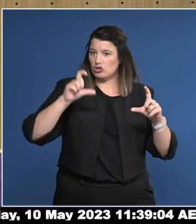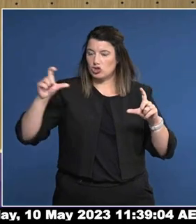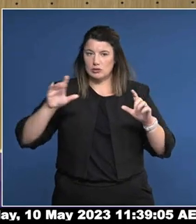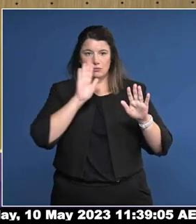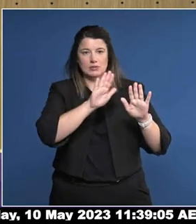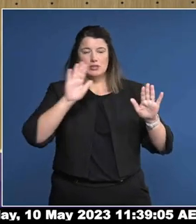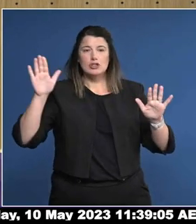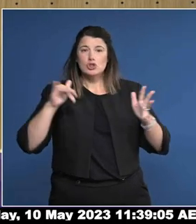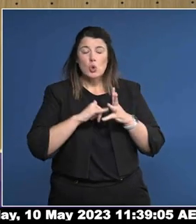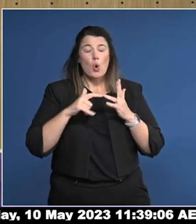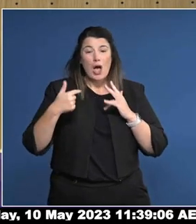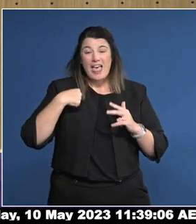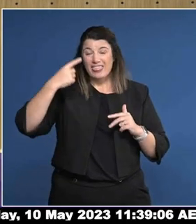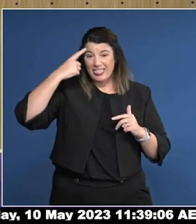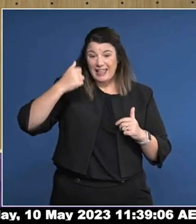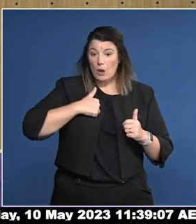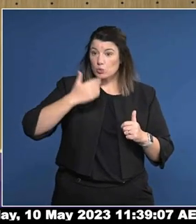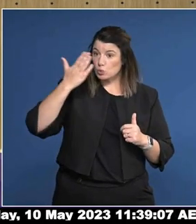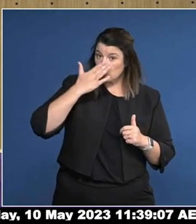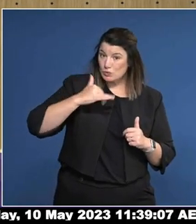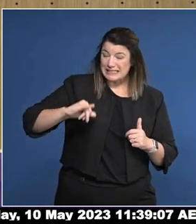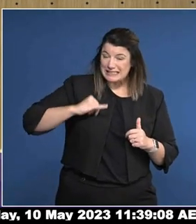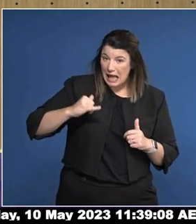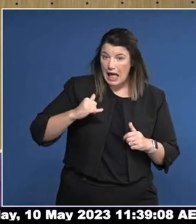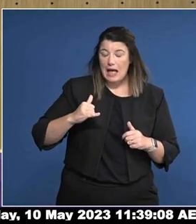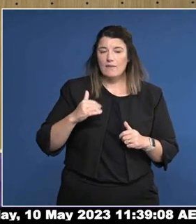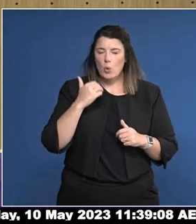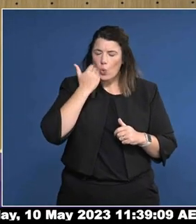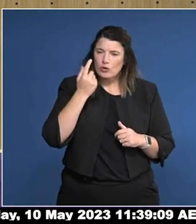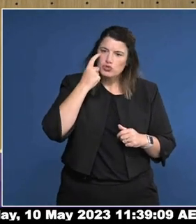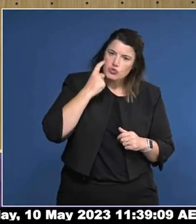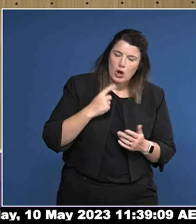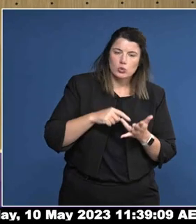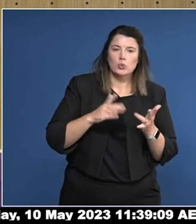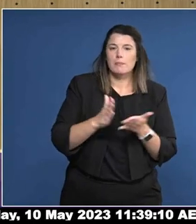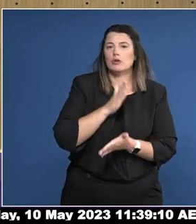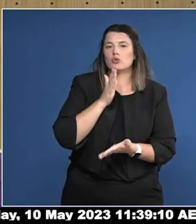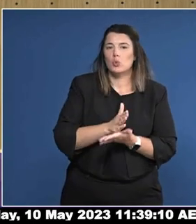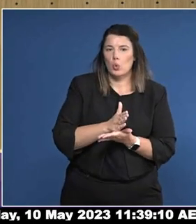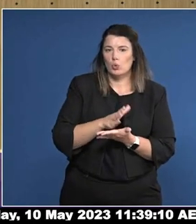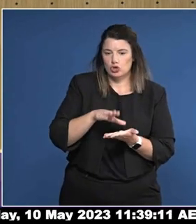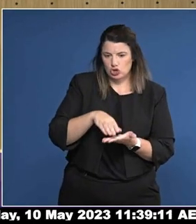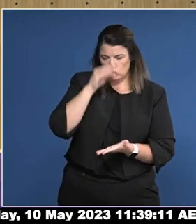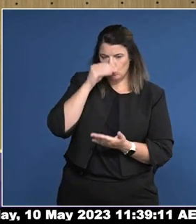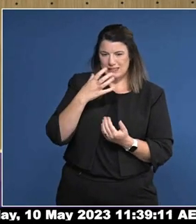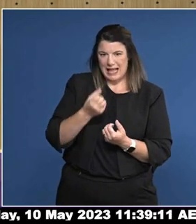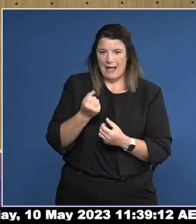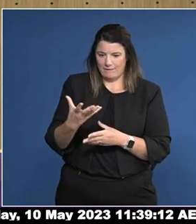So, I think our school staff endeavour to ensure our students have a voice in the